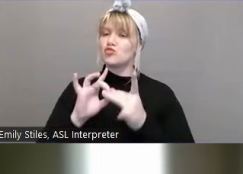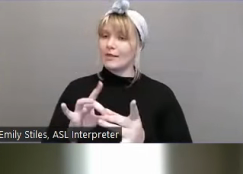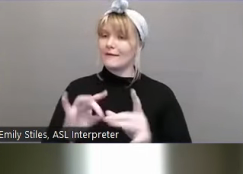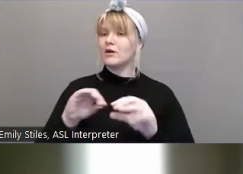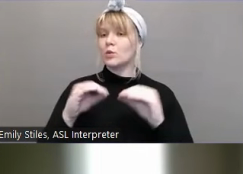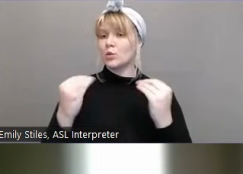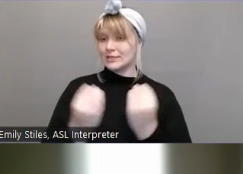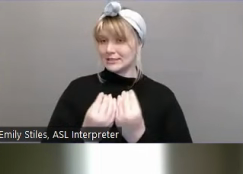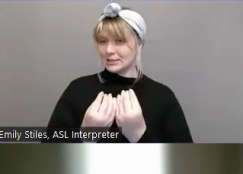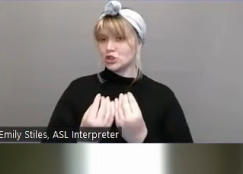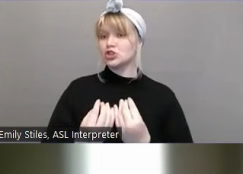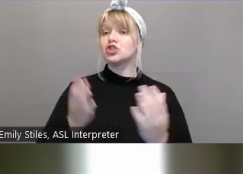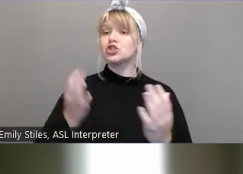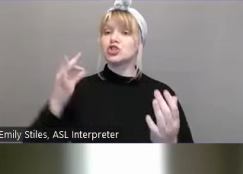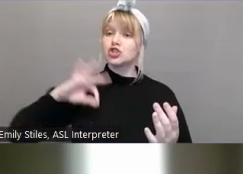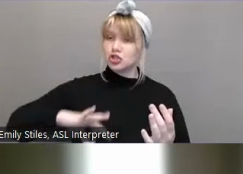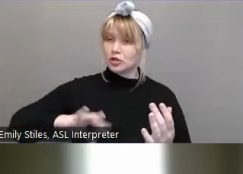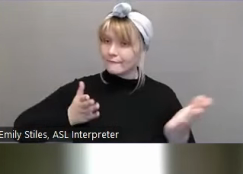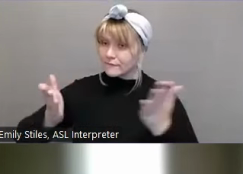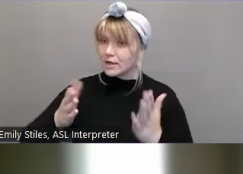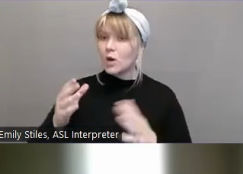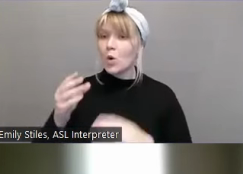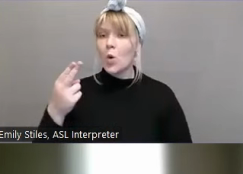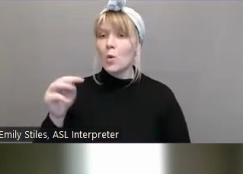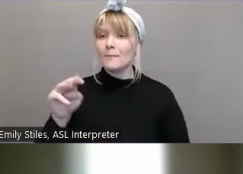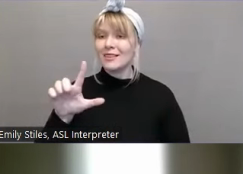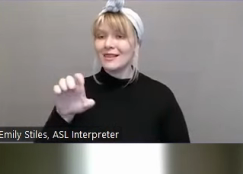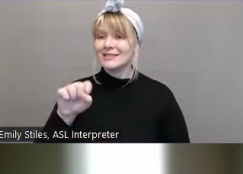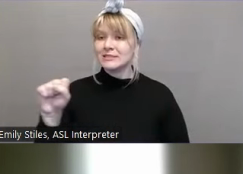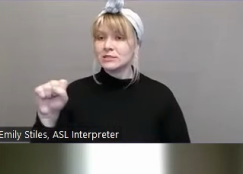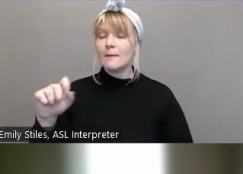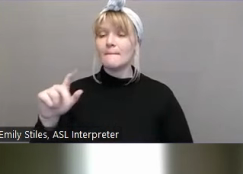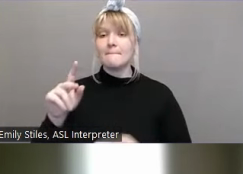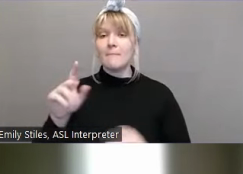serving homeless populations within the CoC’s geographic area.